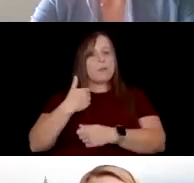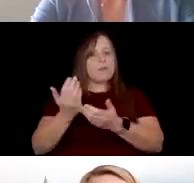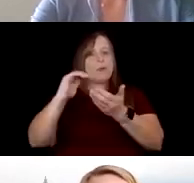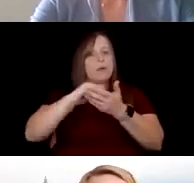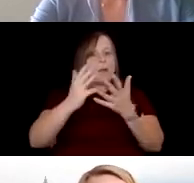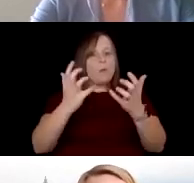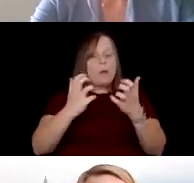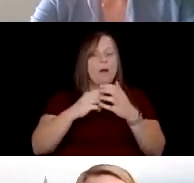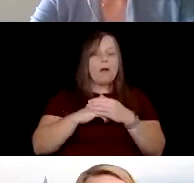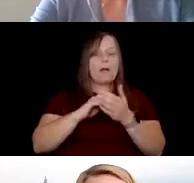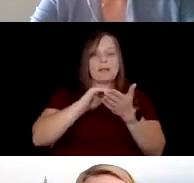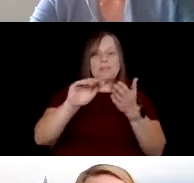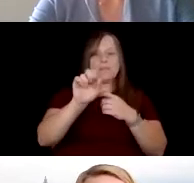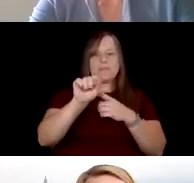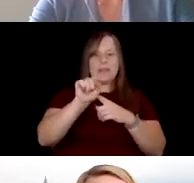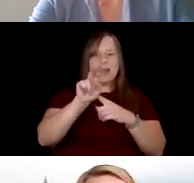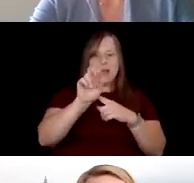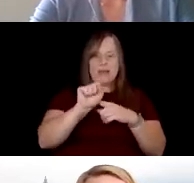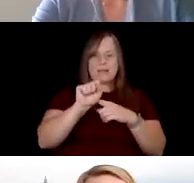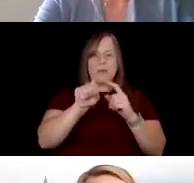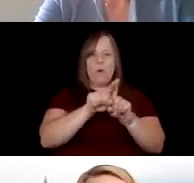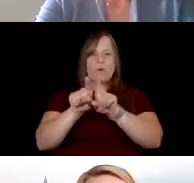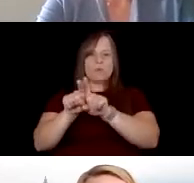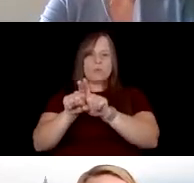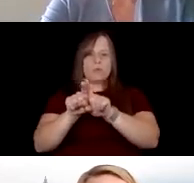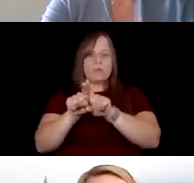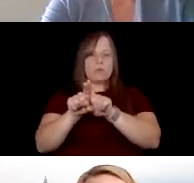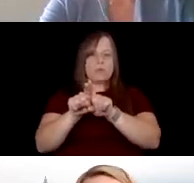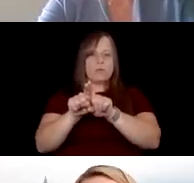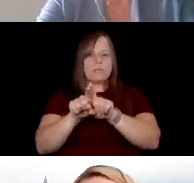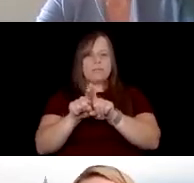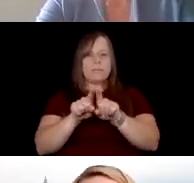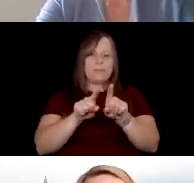And then discharge statuses have also just like a less tangible importance,